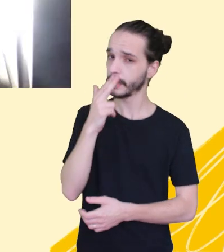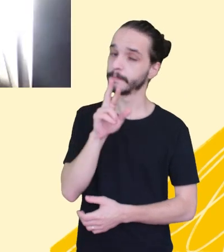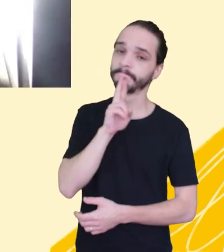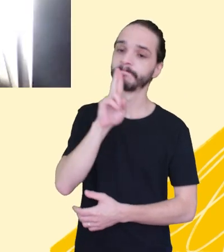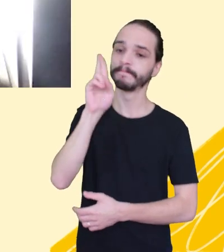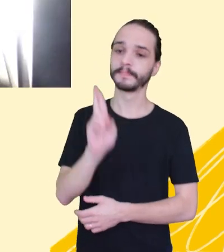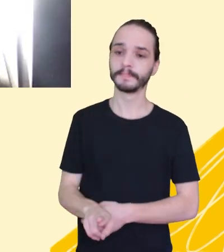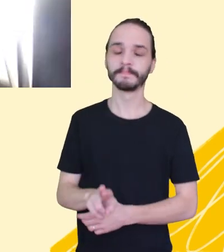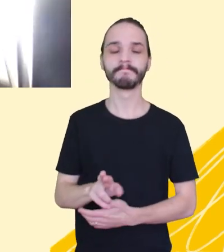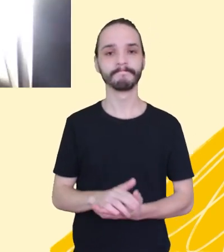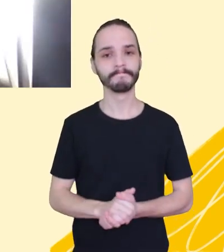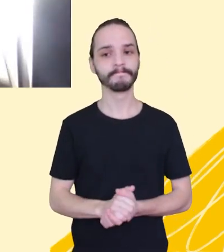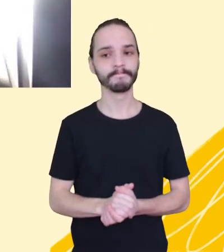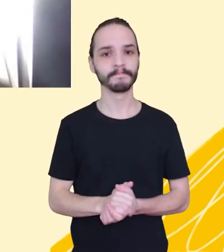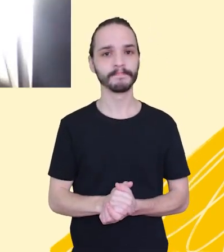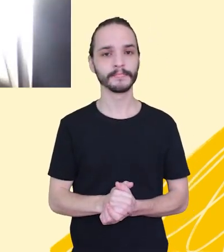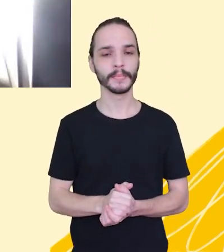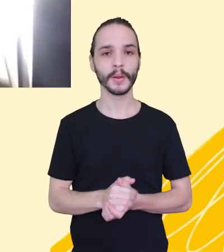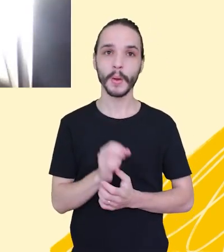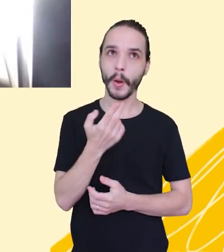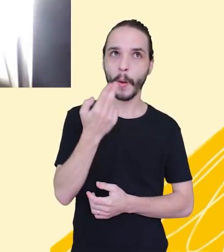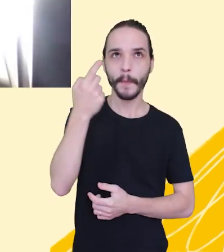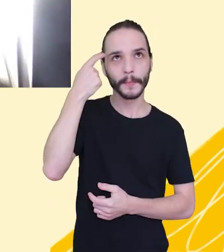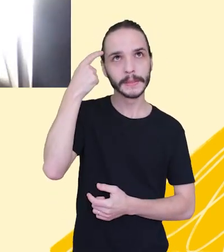I think this answer...